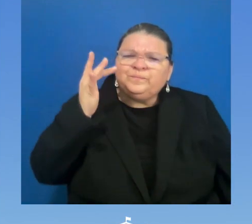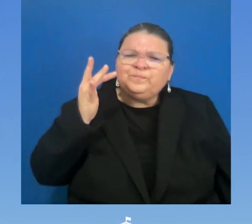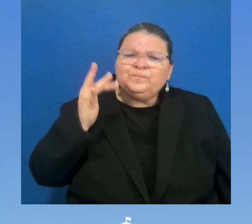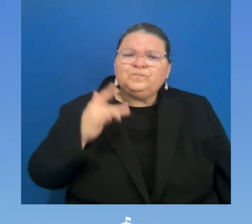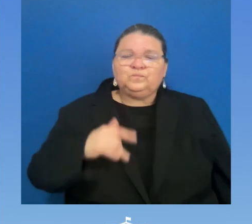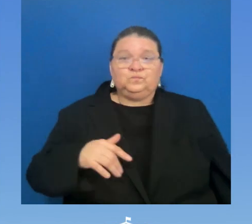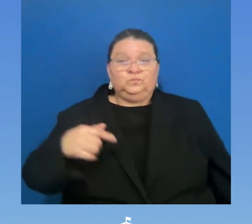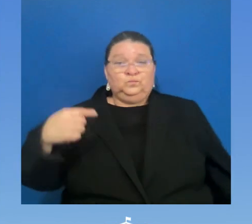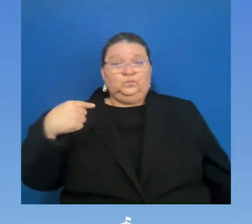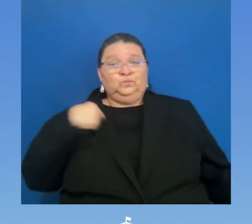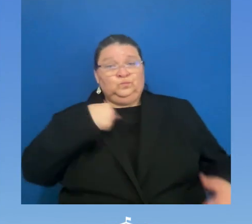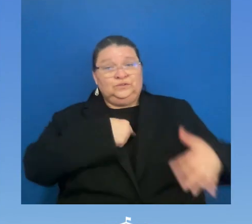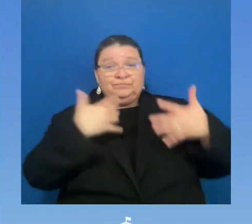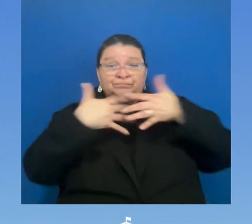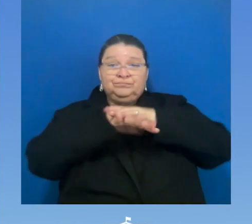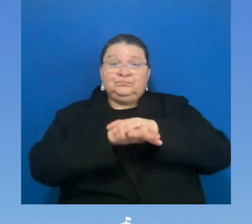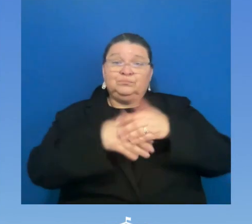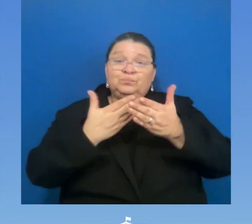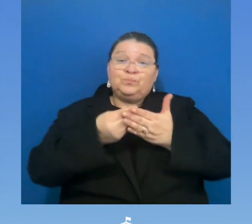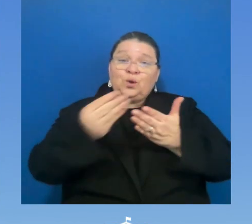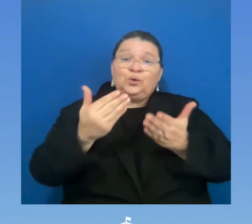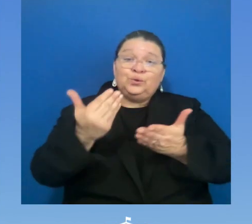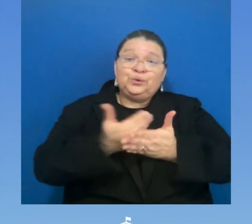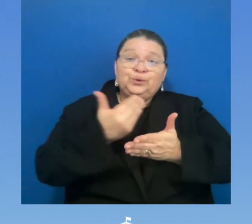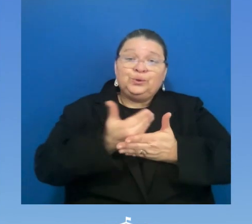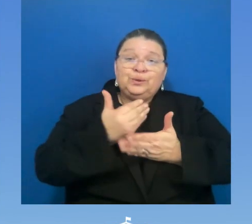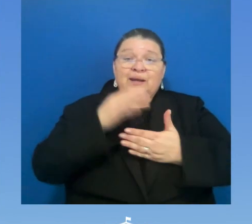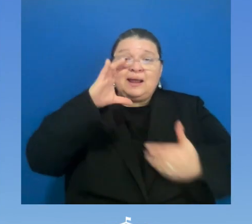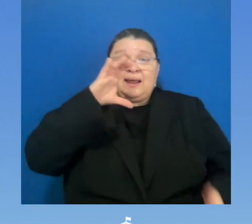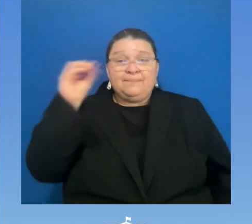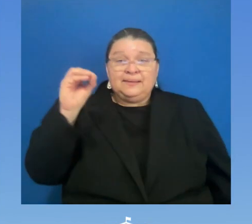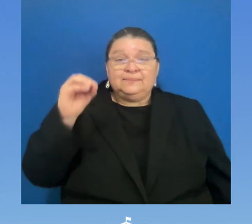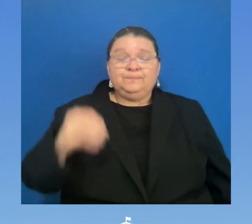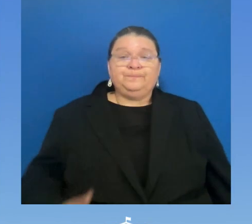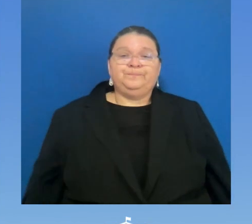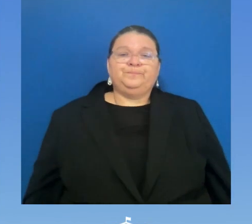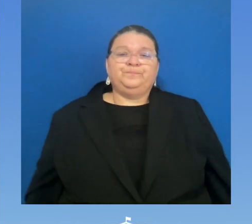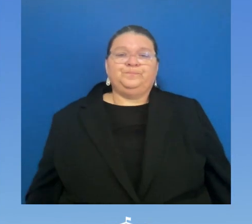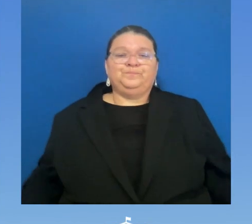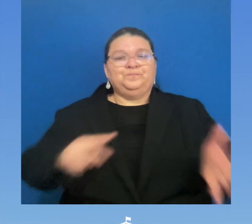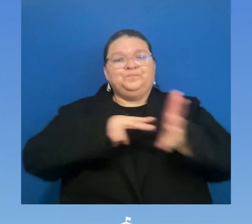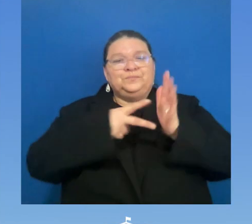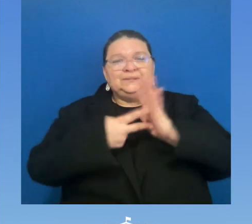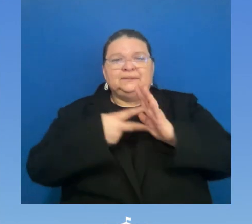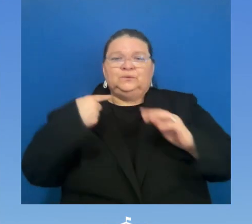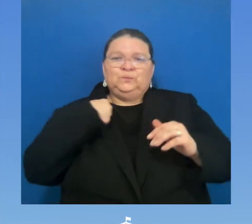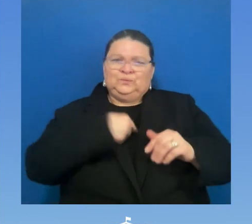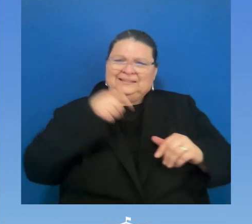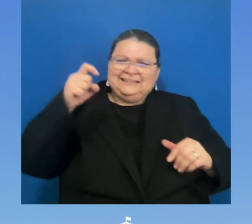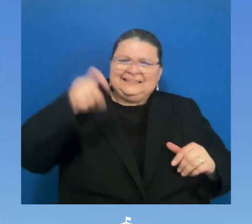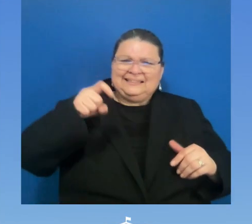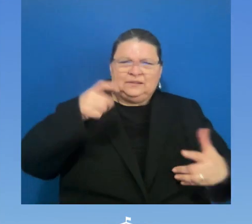all of our pay scales have to be reset. Again, it's something that we've learned. We thought this was a one time event,